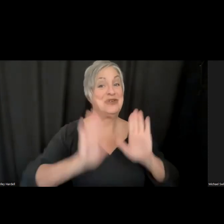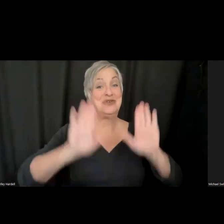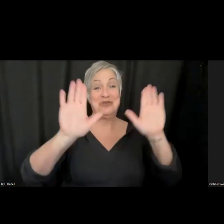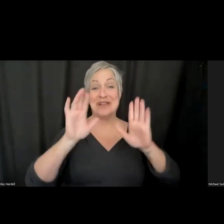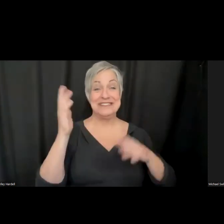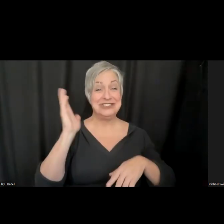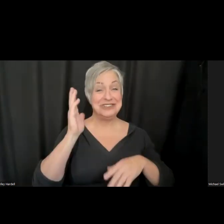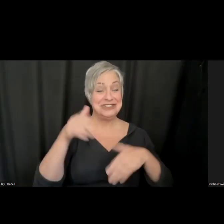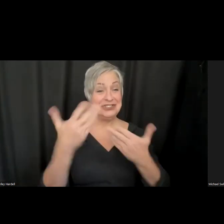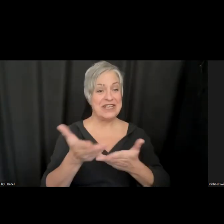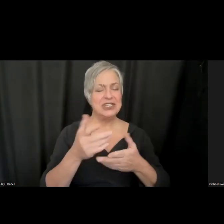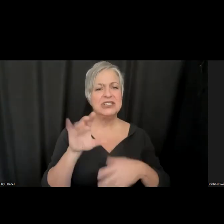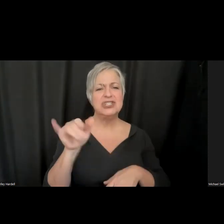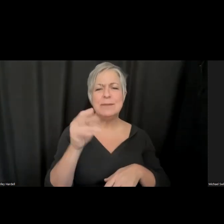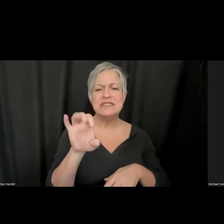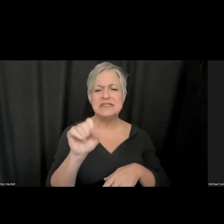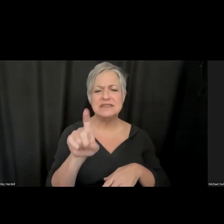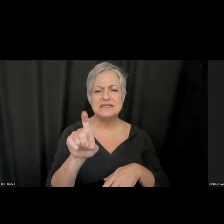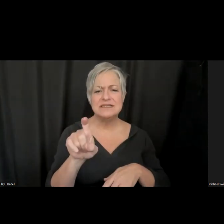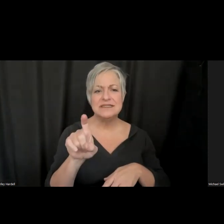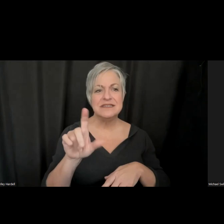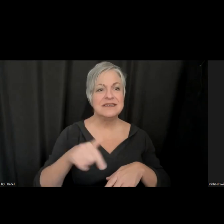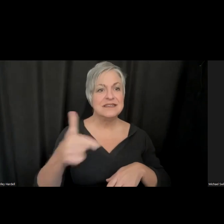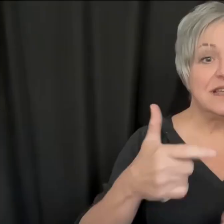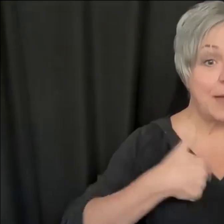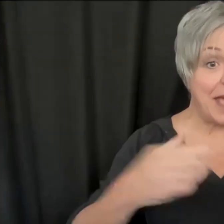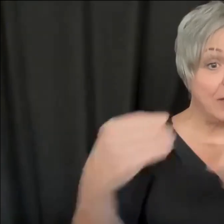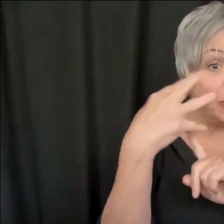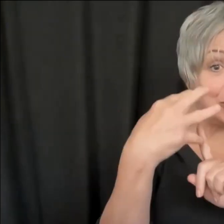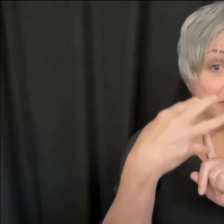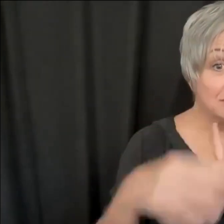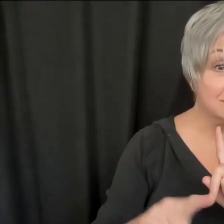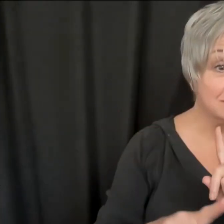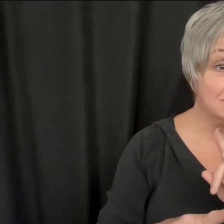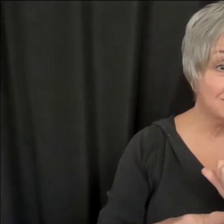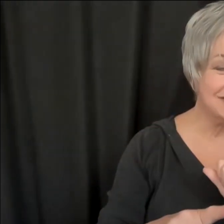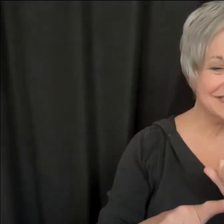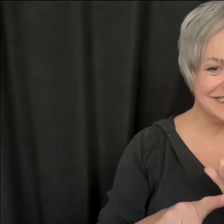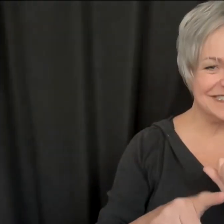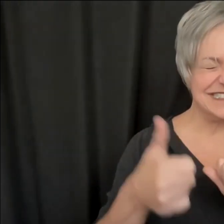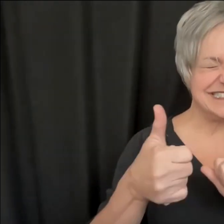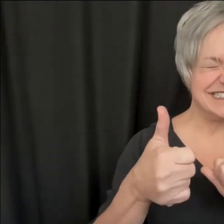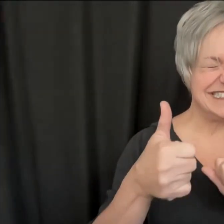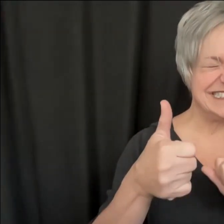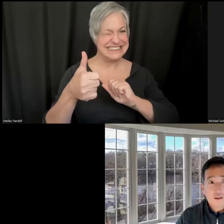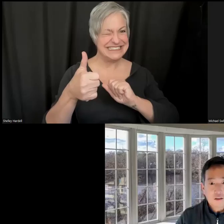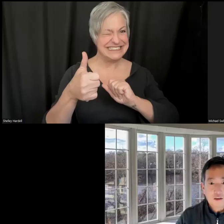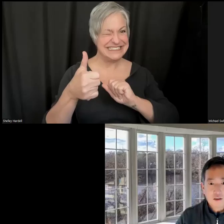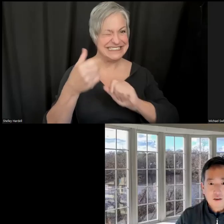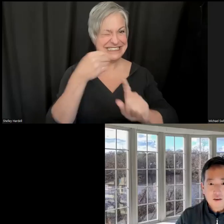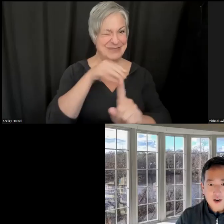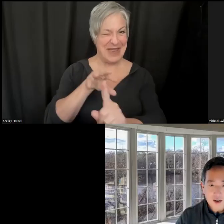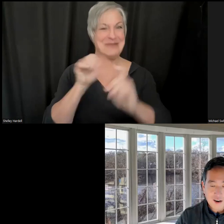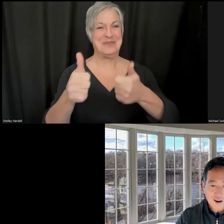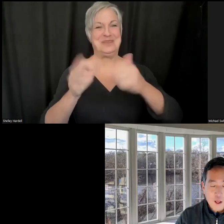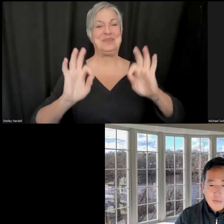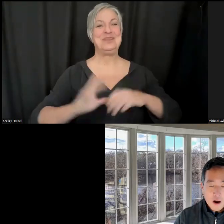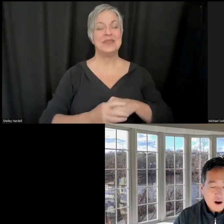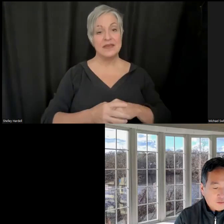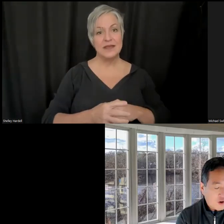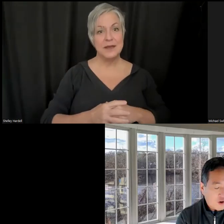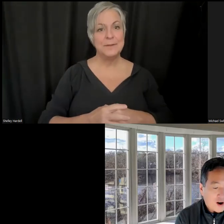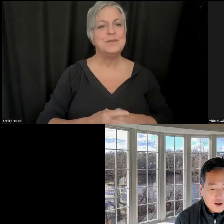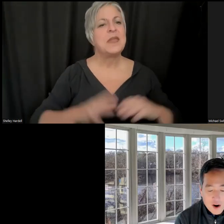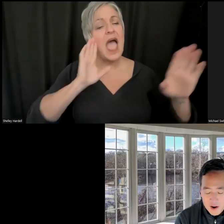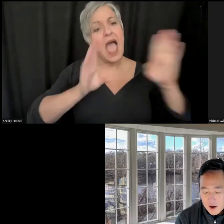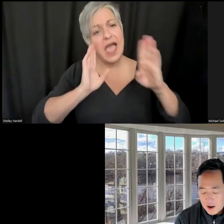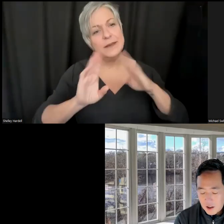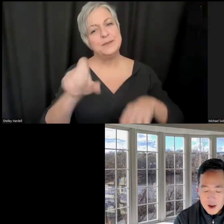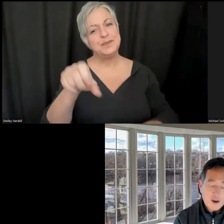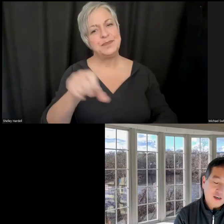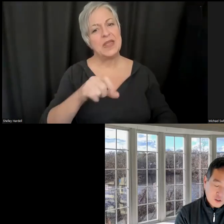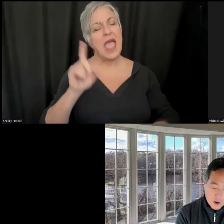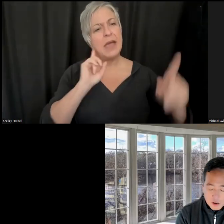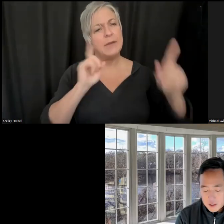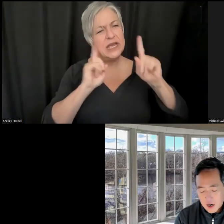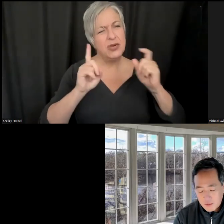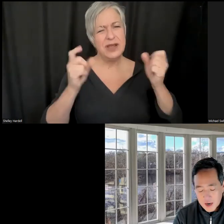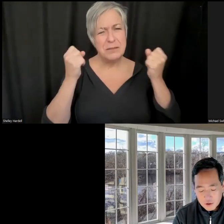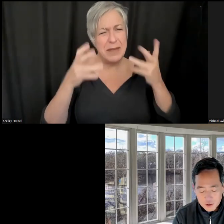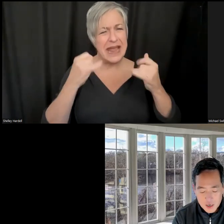Can you hear me? I am hearing a lot of ideas about how to kind